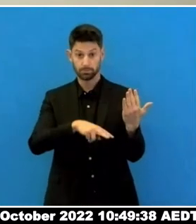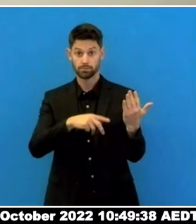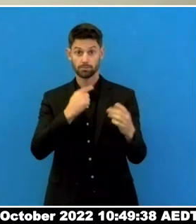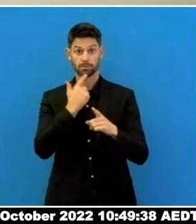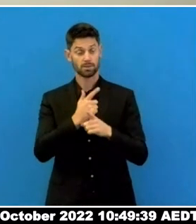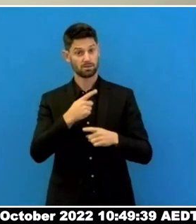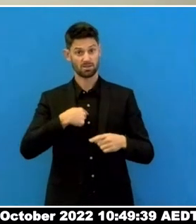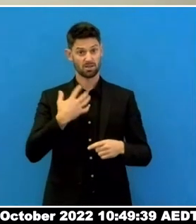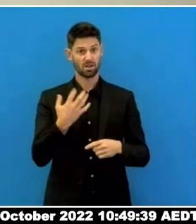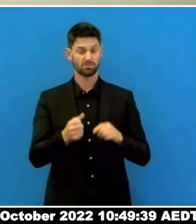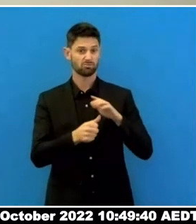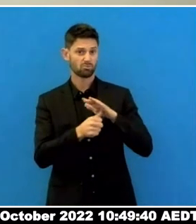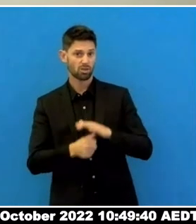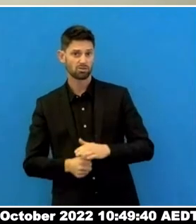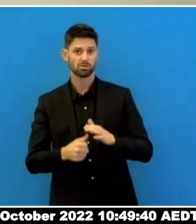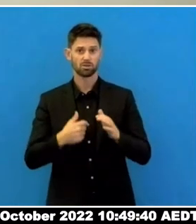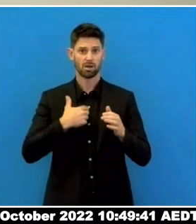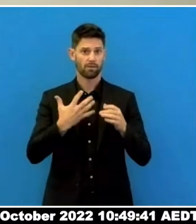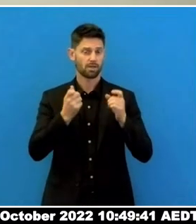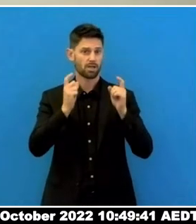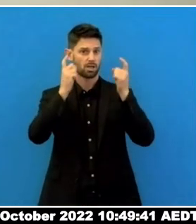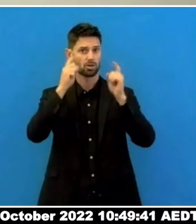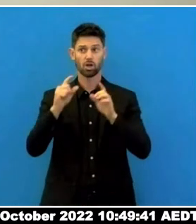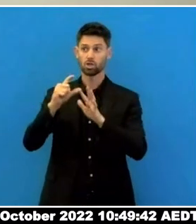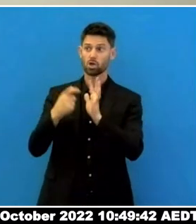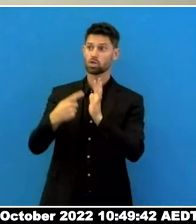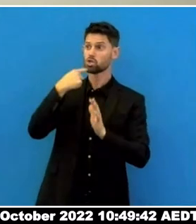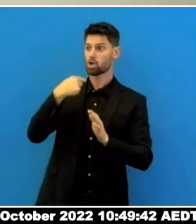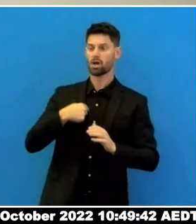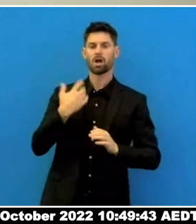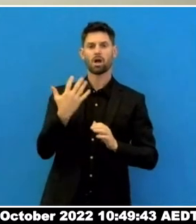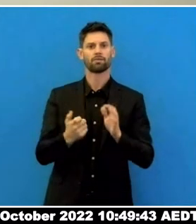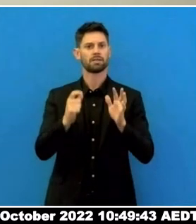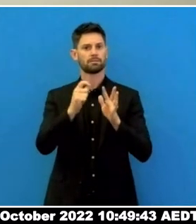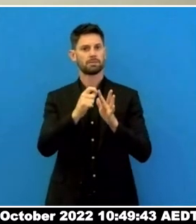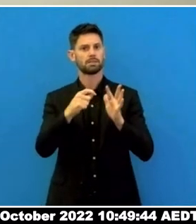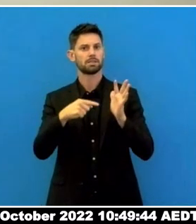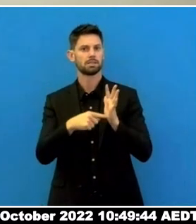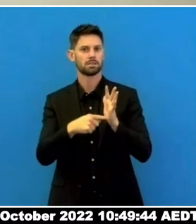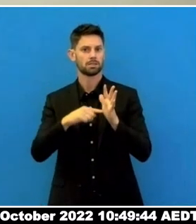My doctor told me that I probably have post traumatic stress disorder,